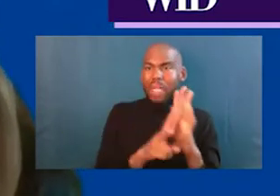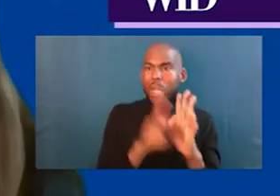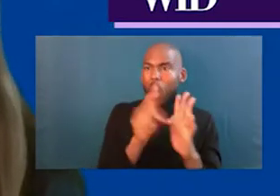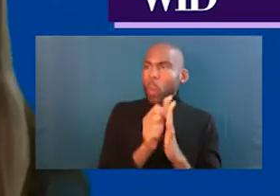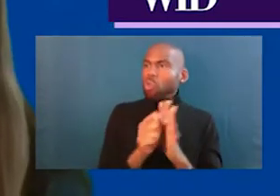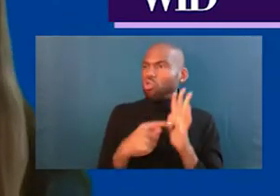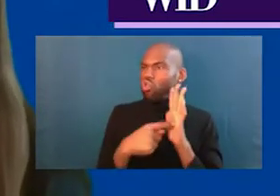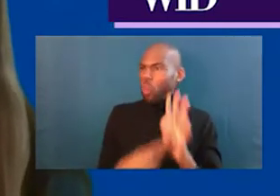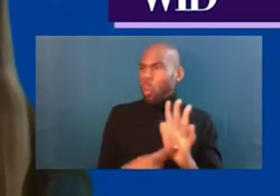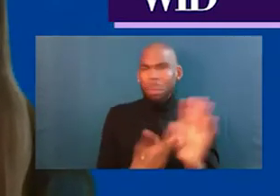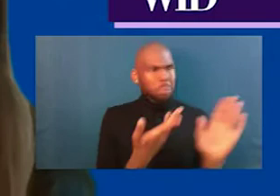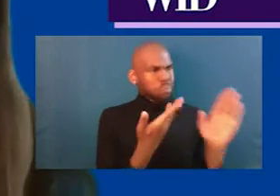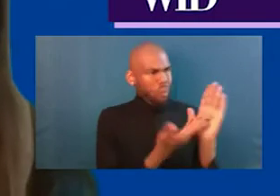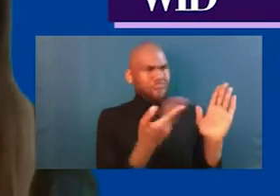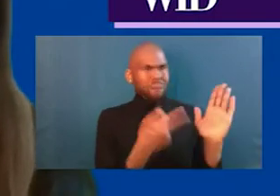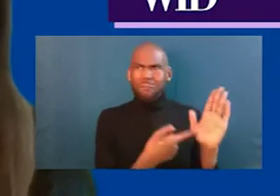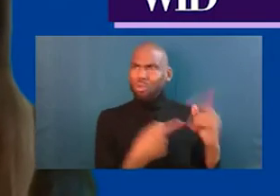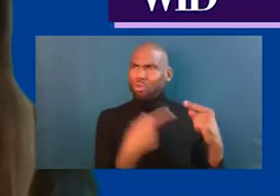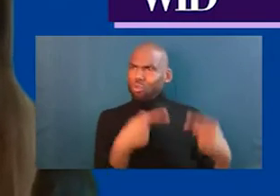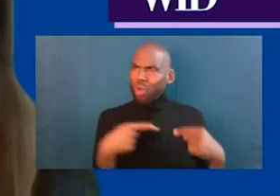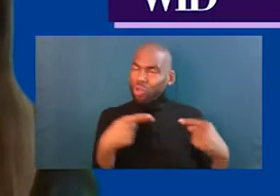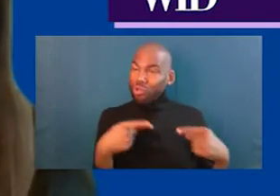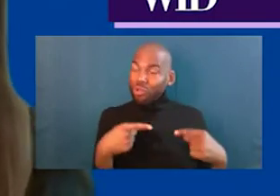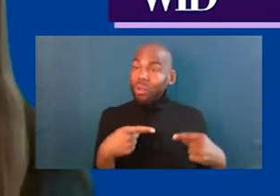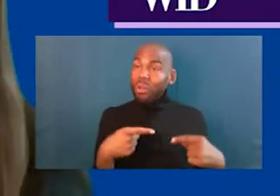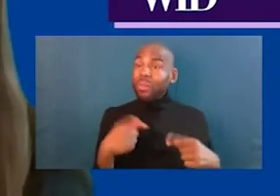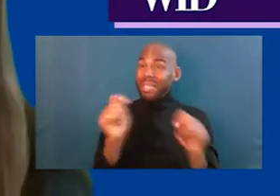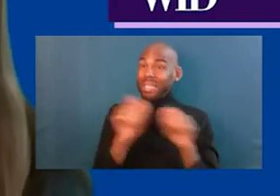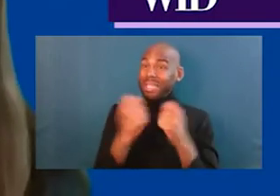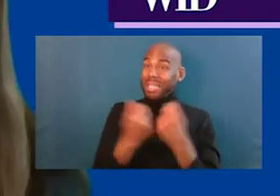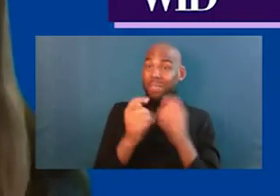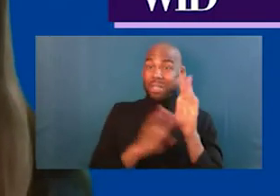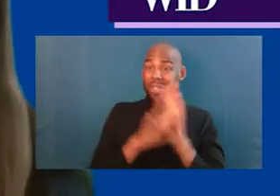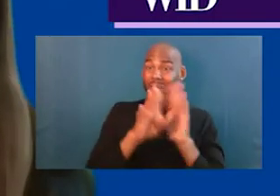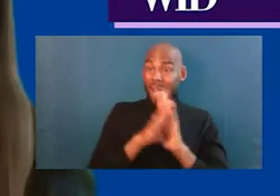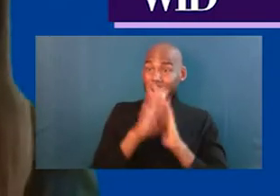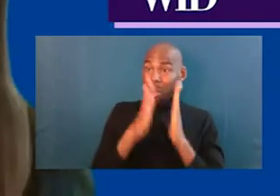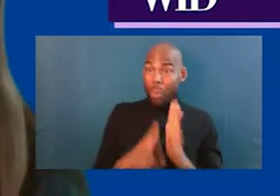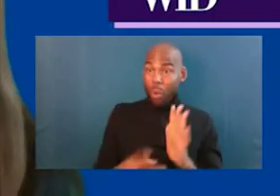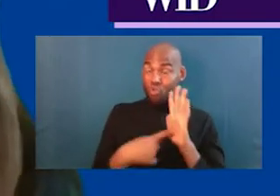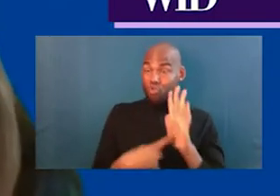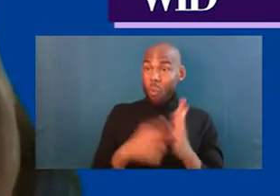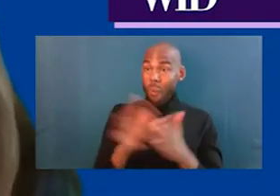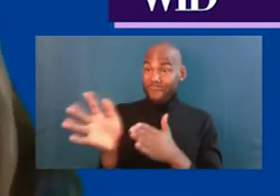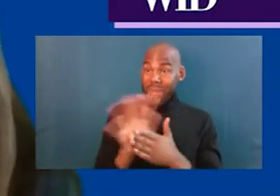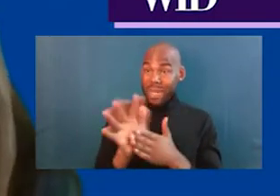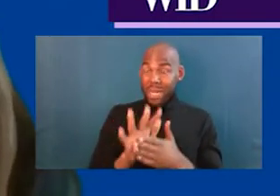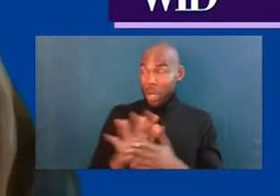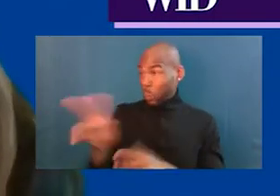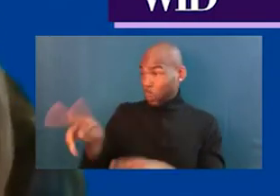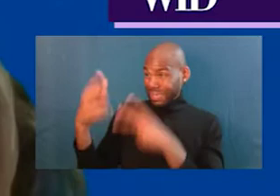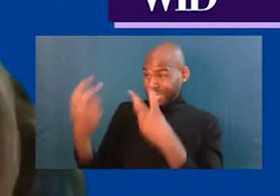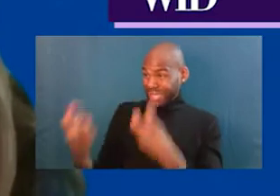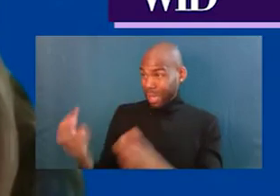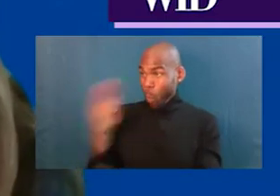You know, when you take a video and you put it in front of a team of developers and executive leaders and they see people